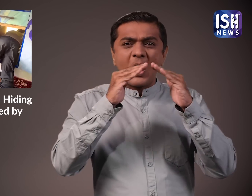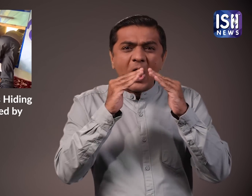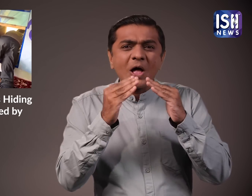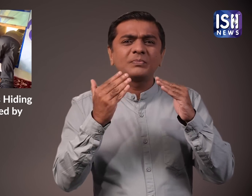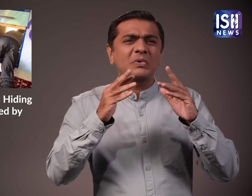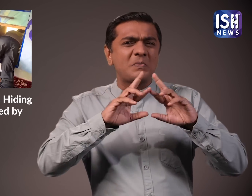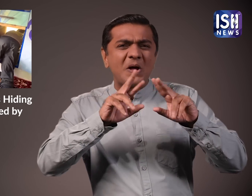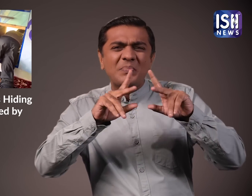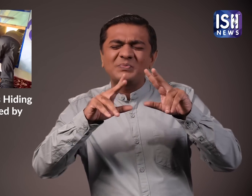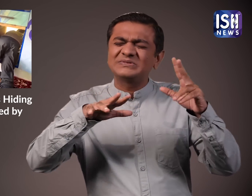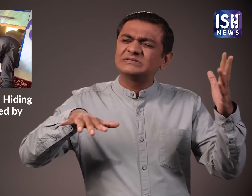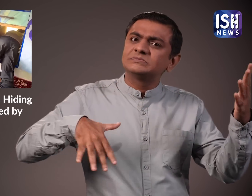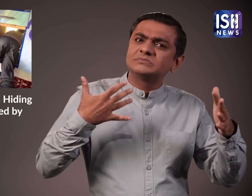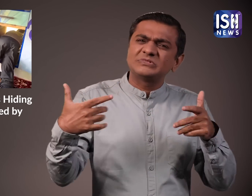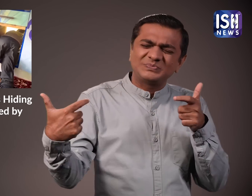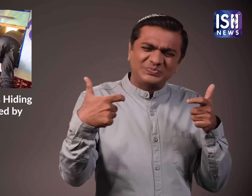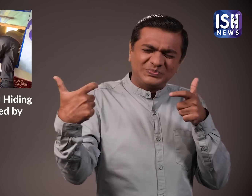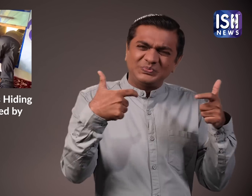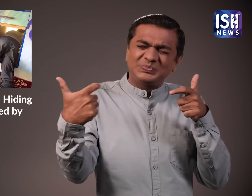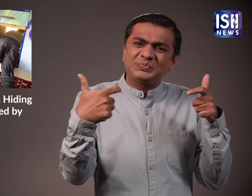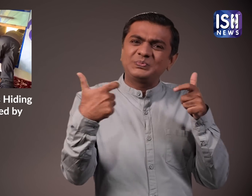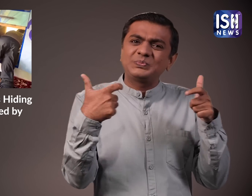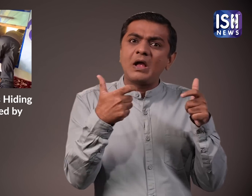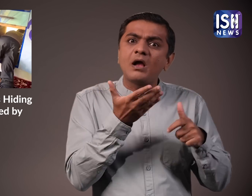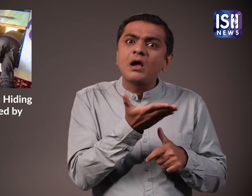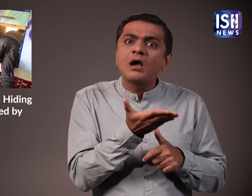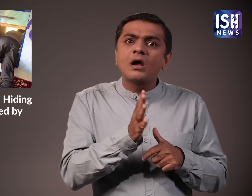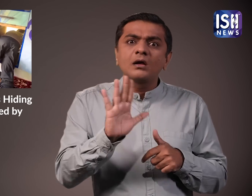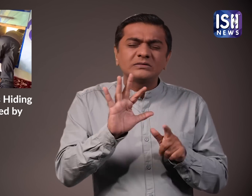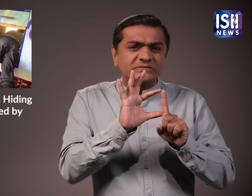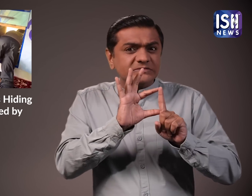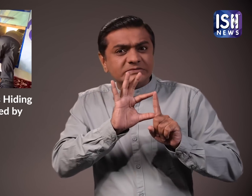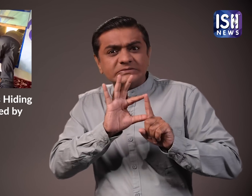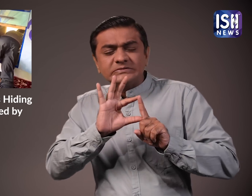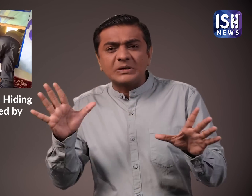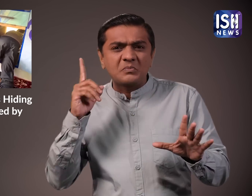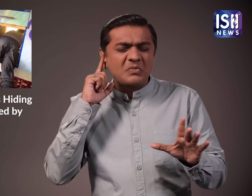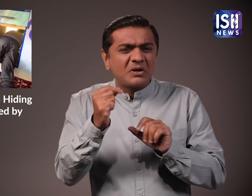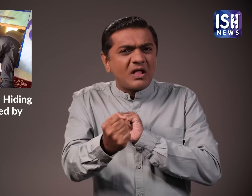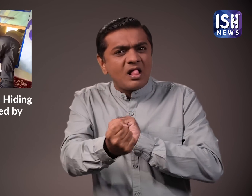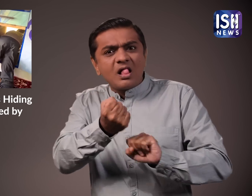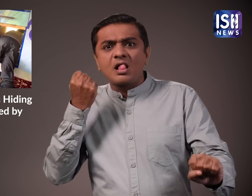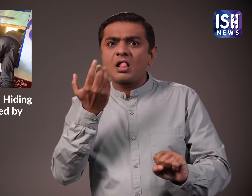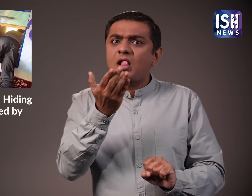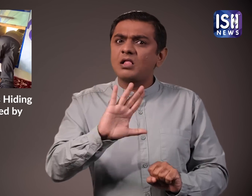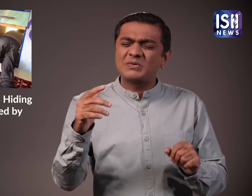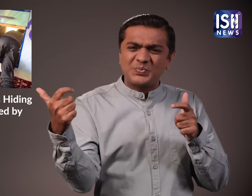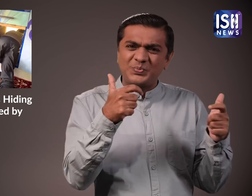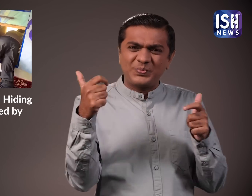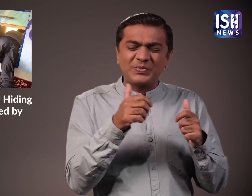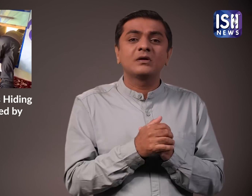There were severe firing between the army and the terrorist and loud gun shots could be heard.